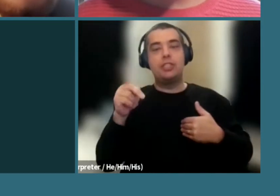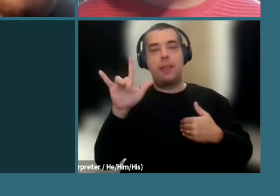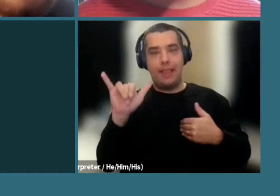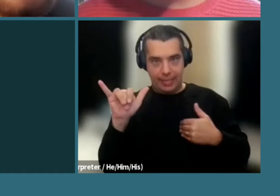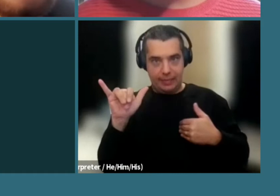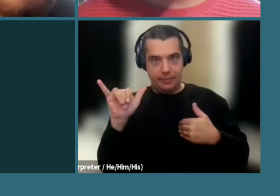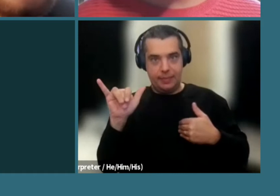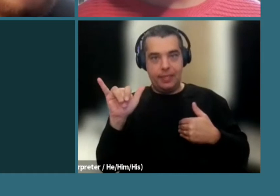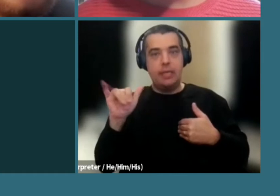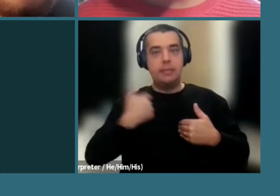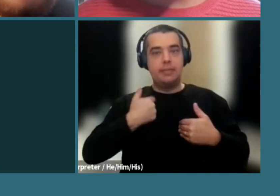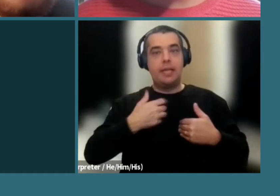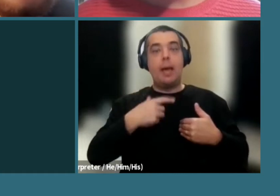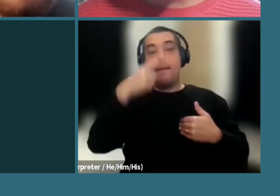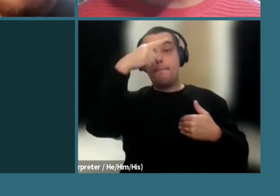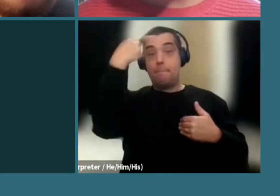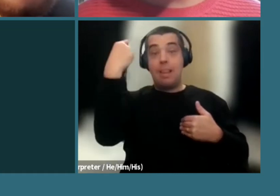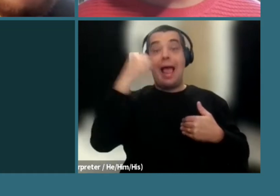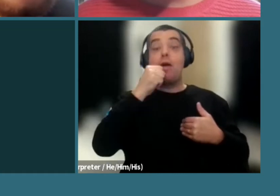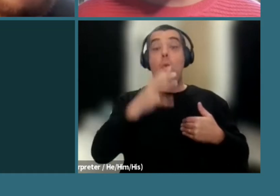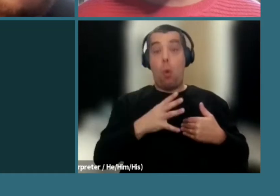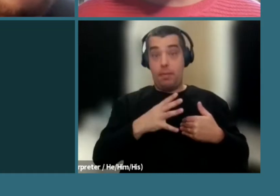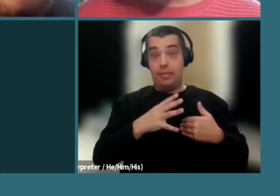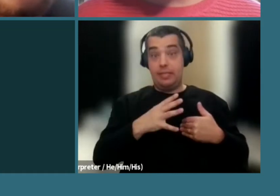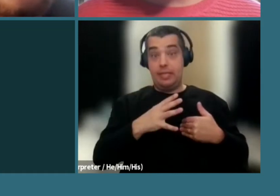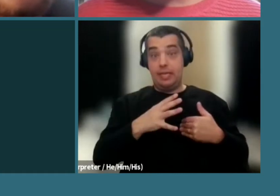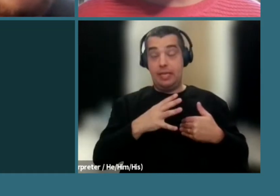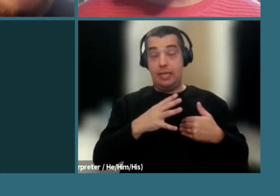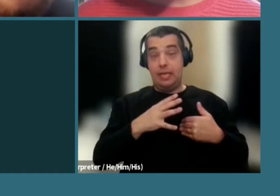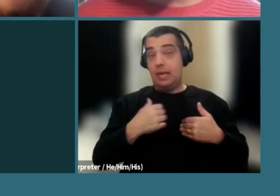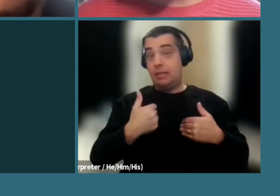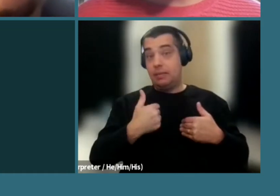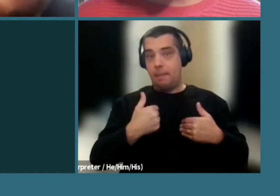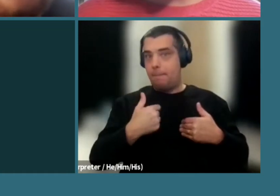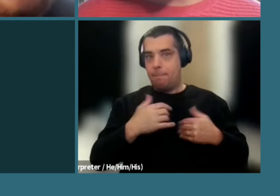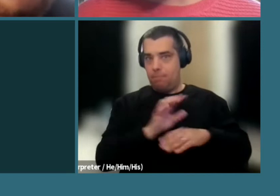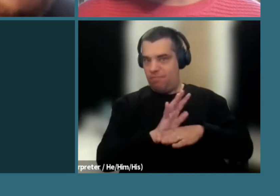I am a black woman. My camera is not on, I look raggedy today.